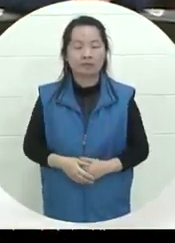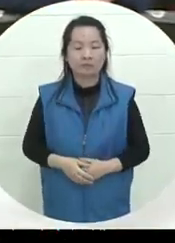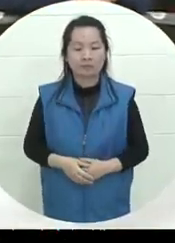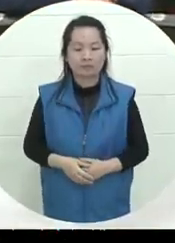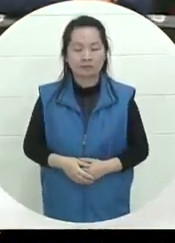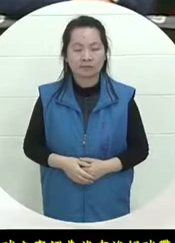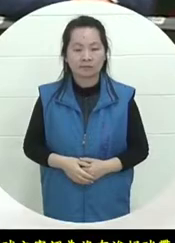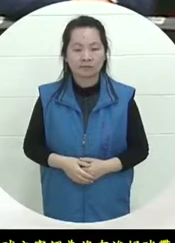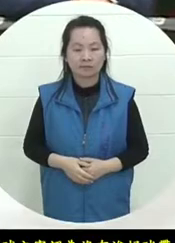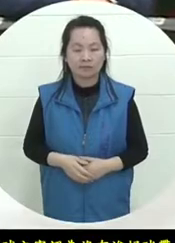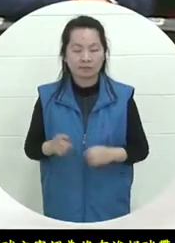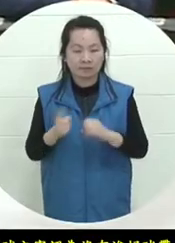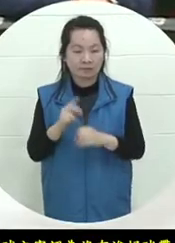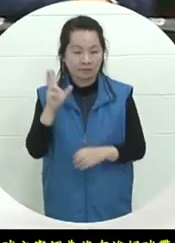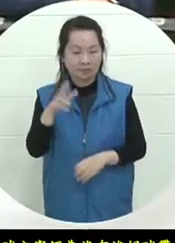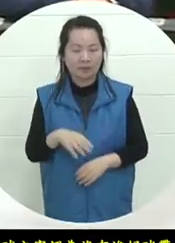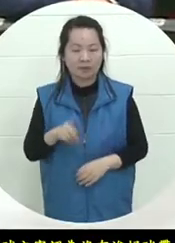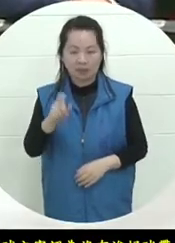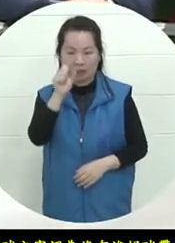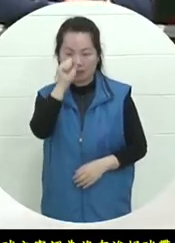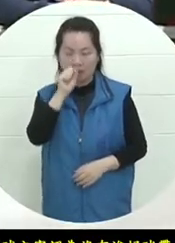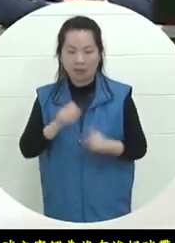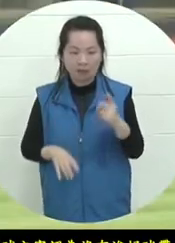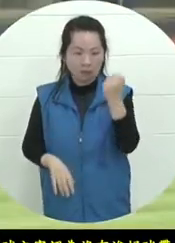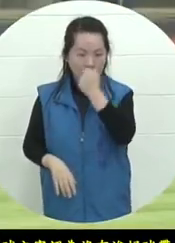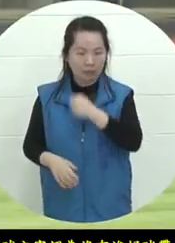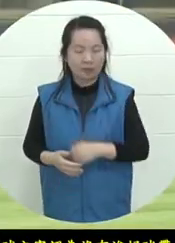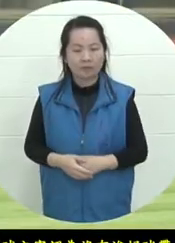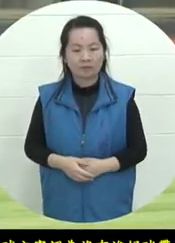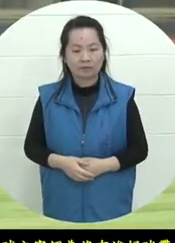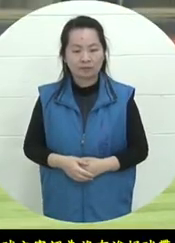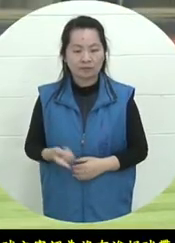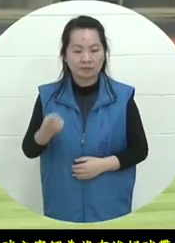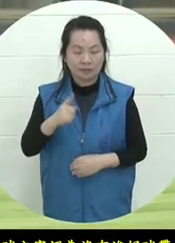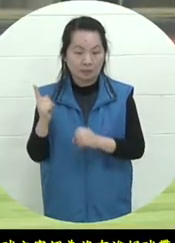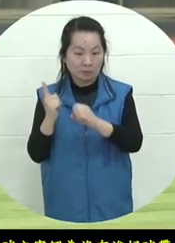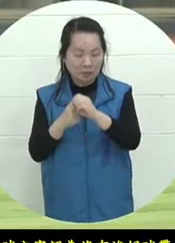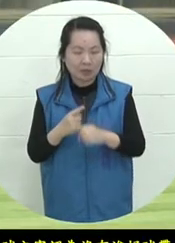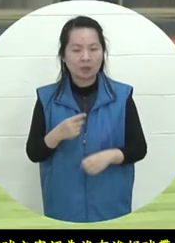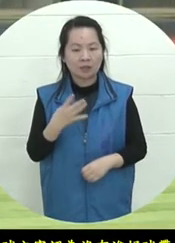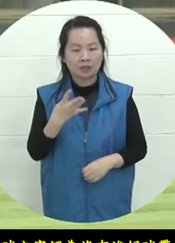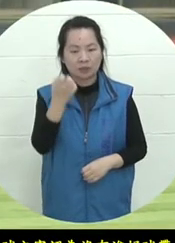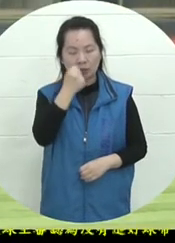and the pitcher had a duel. The number of balls was currently one good and one bad. Today's previous play was to pick 4 balls and walk. On the first